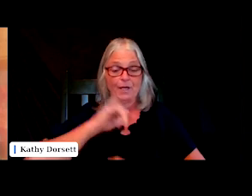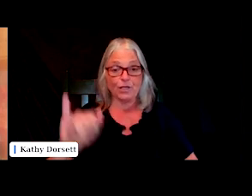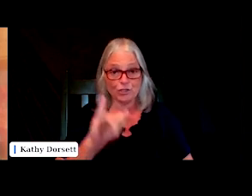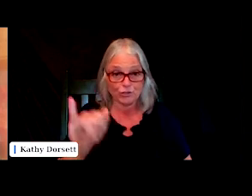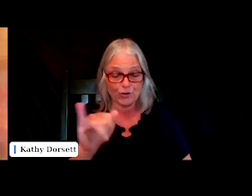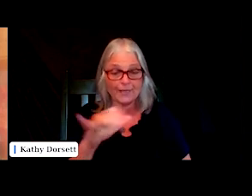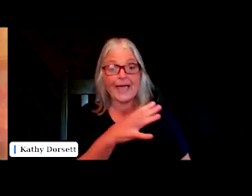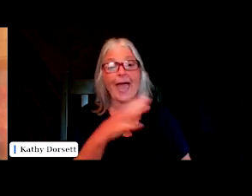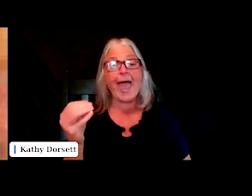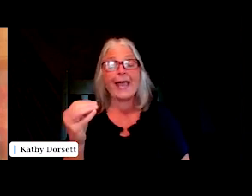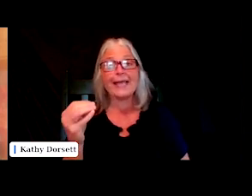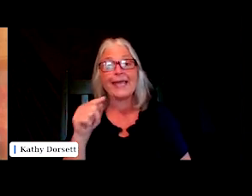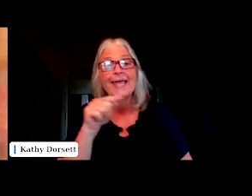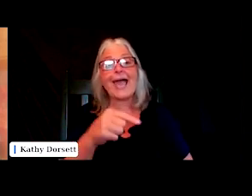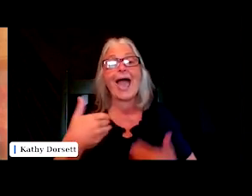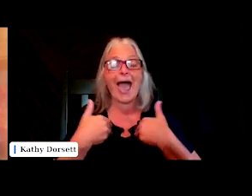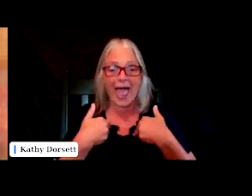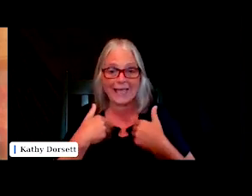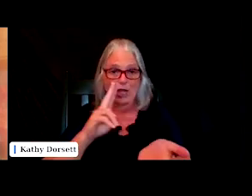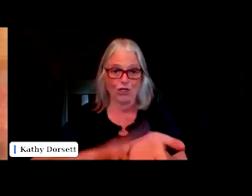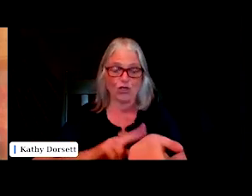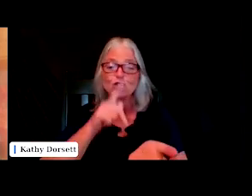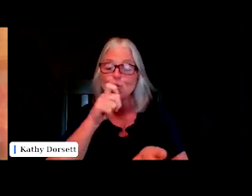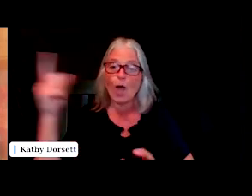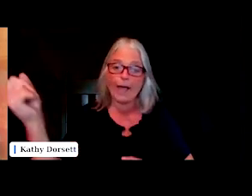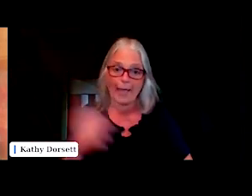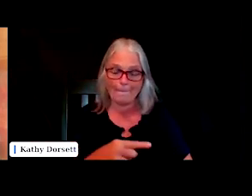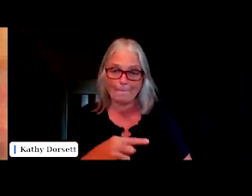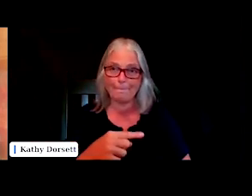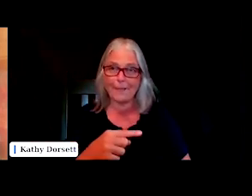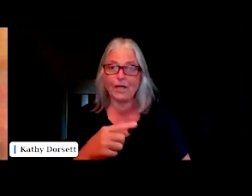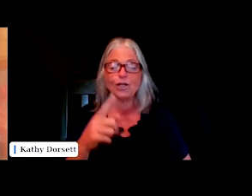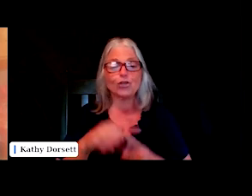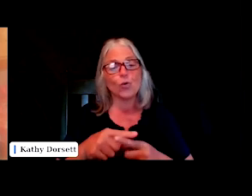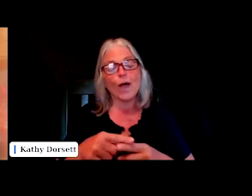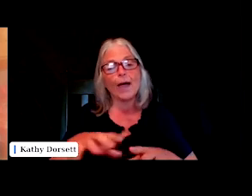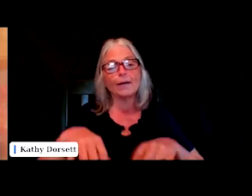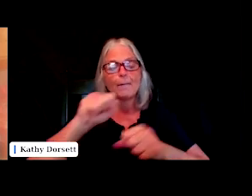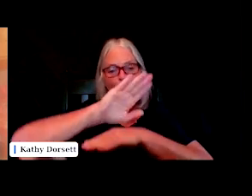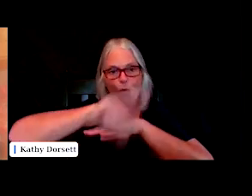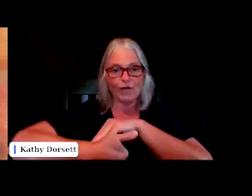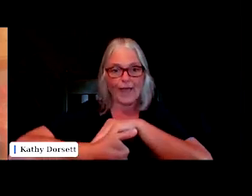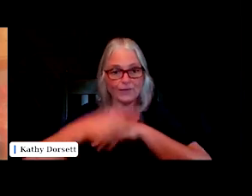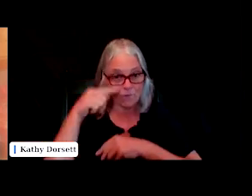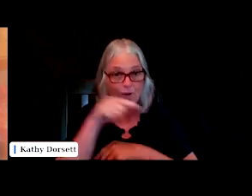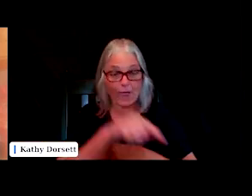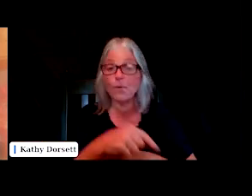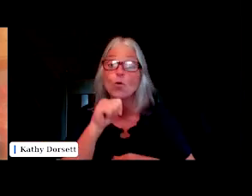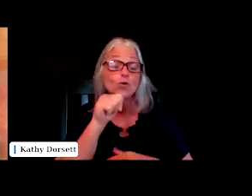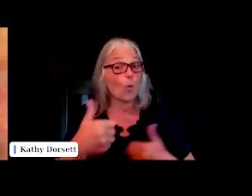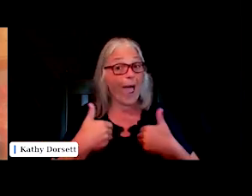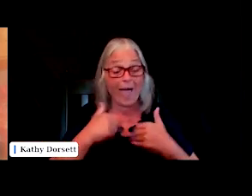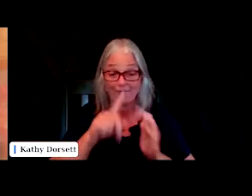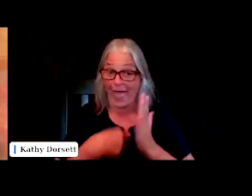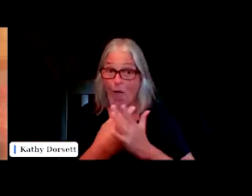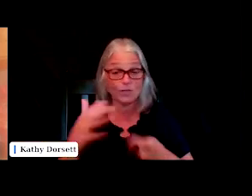And he has a a nurse who comes in to cover nightshifts for him when we don't have those hours filled. However.